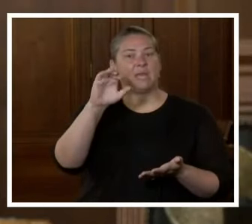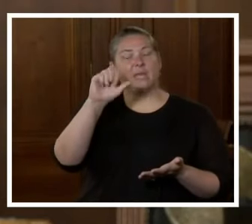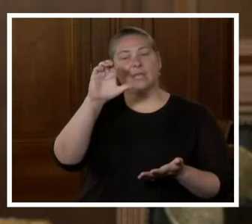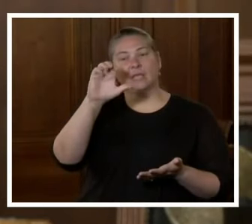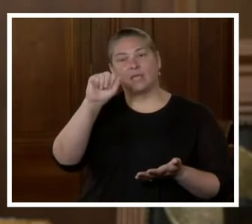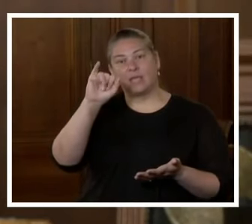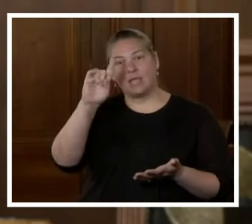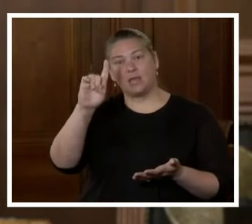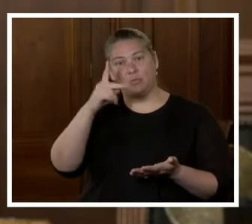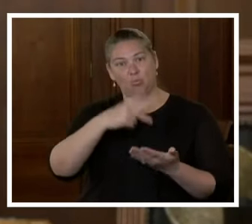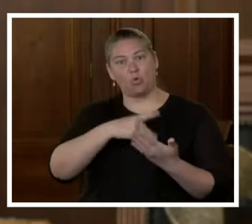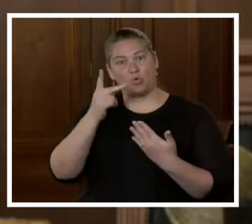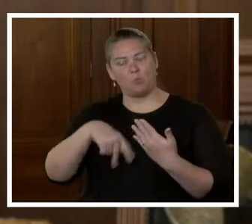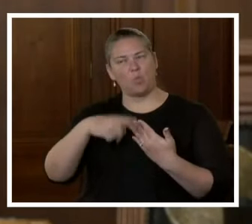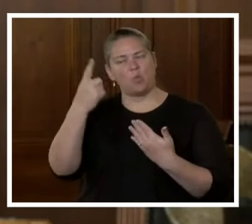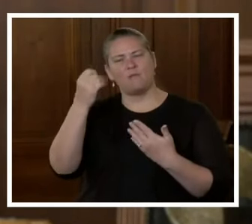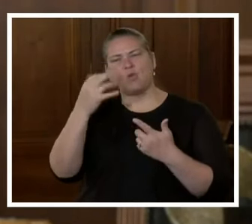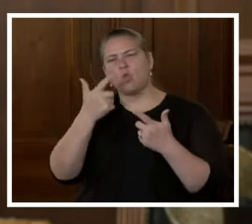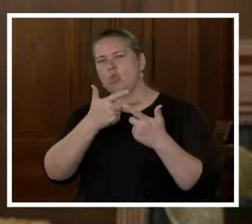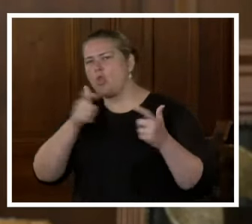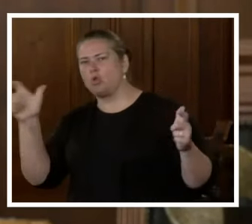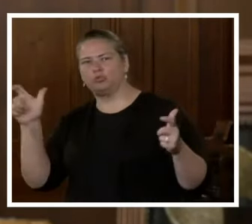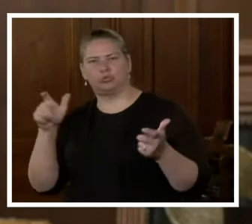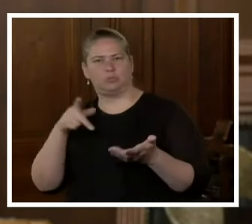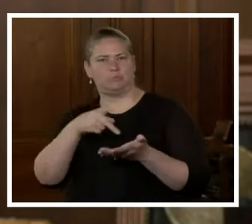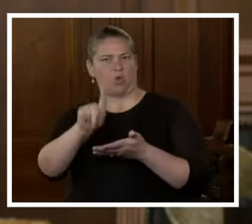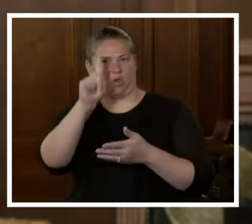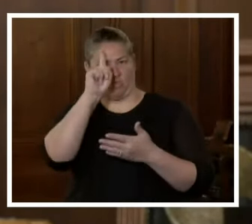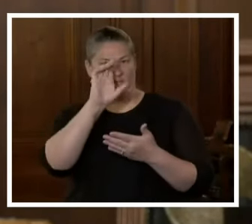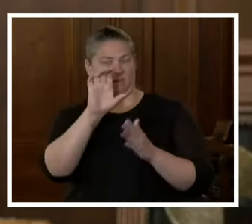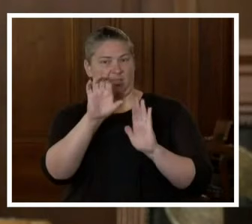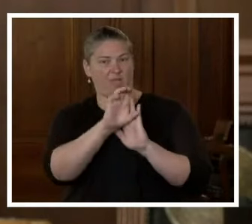1.89 PEST MULTI-RACIAL. WEISE LOOK ON THE AIR LONG-TERM CARE FACILITIES SOMETHING WE